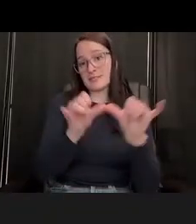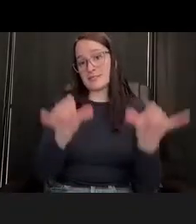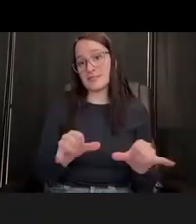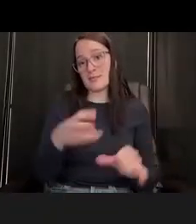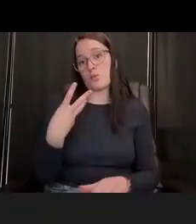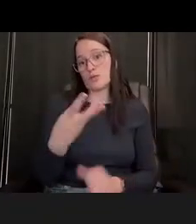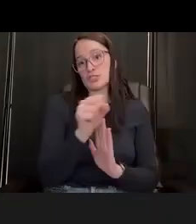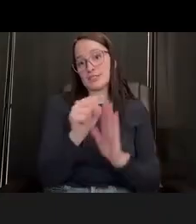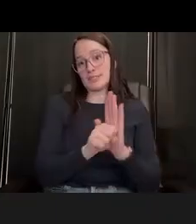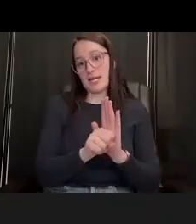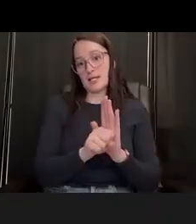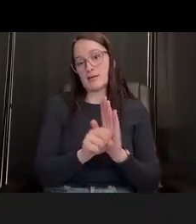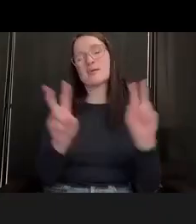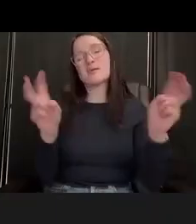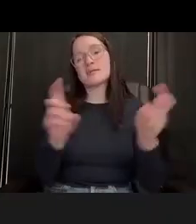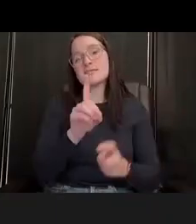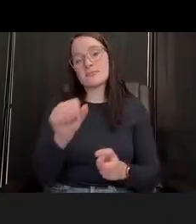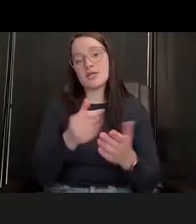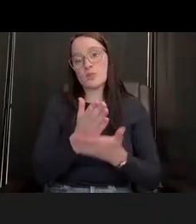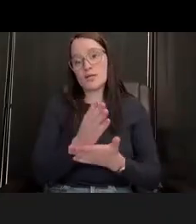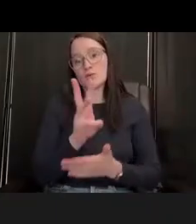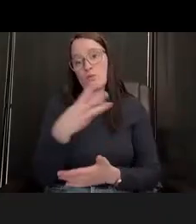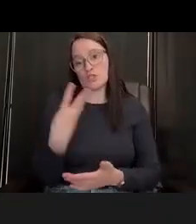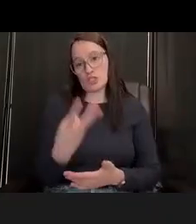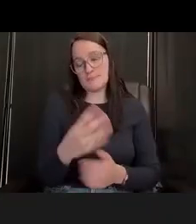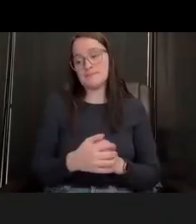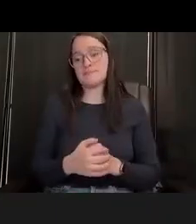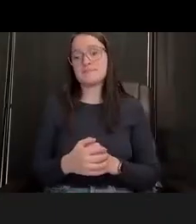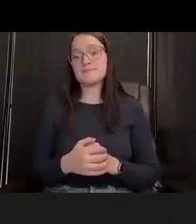Rights Washington. And one of the big things that people with disabilities will tell Protection and